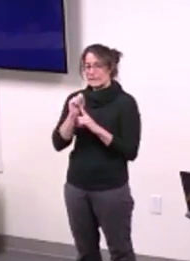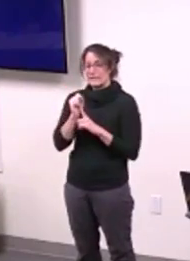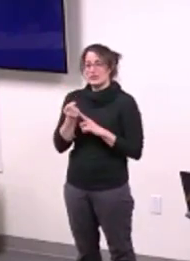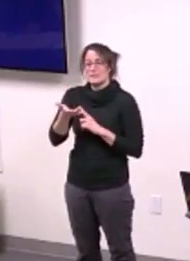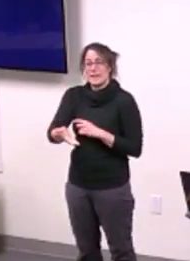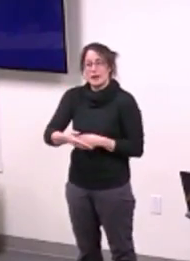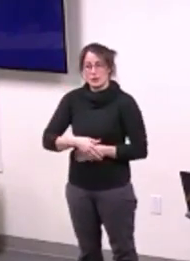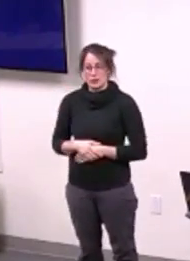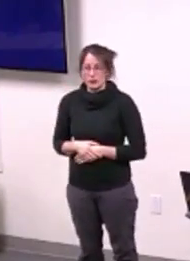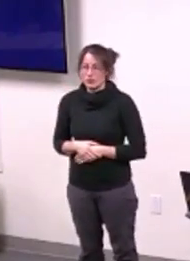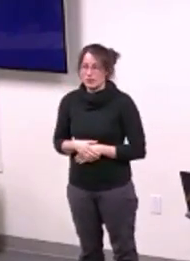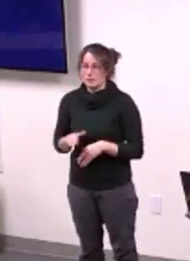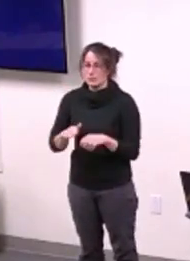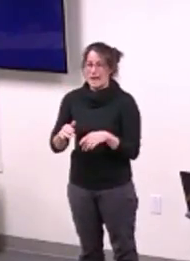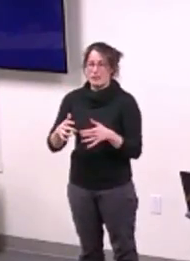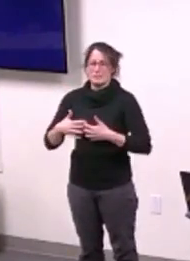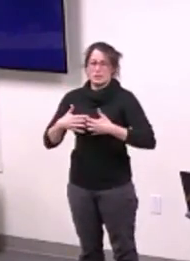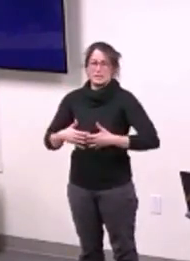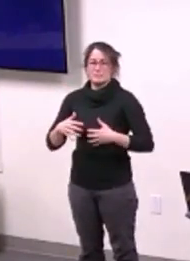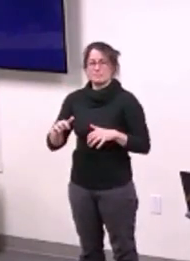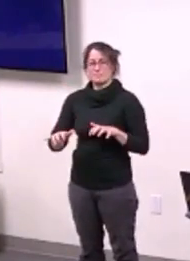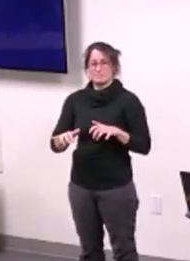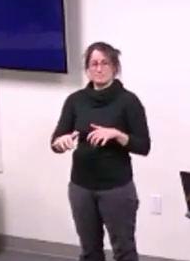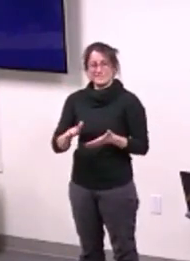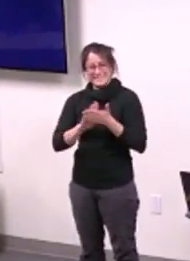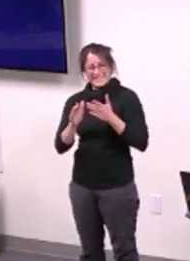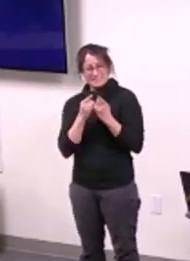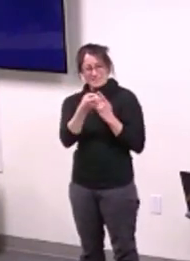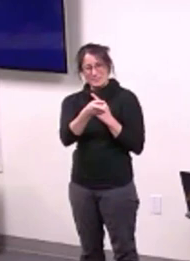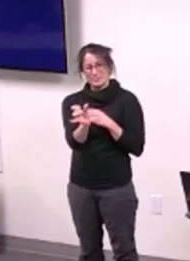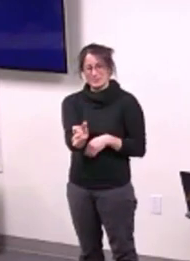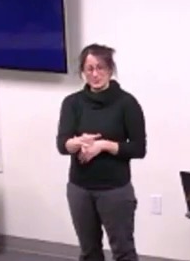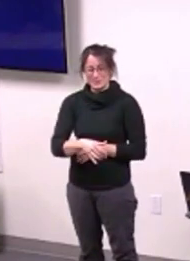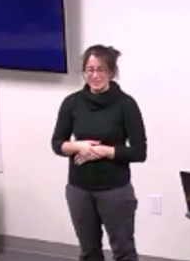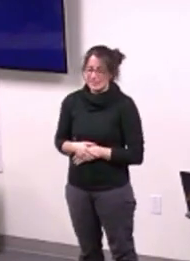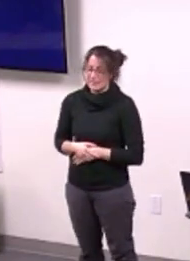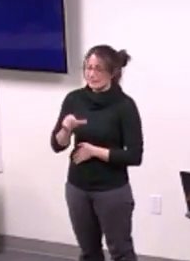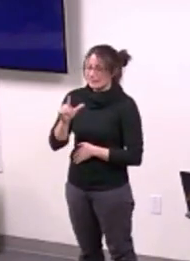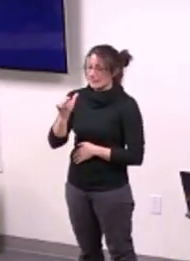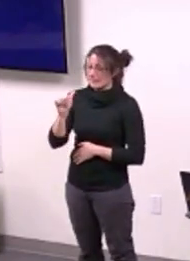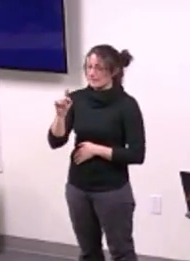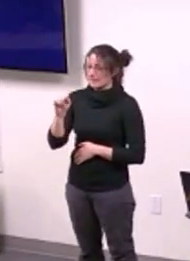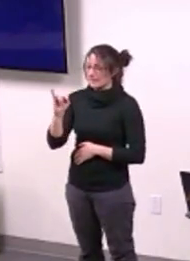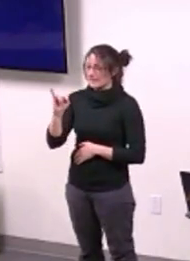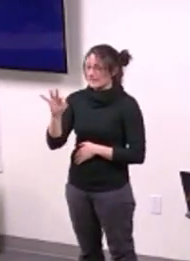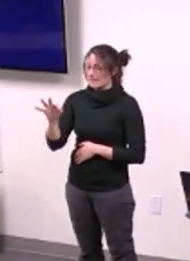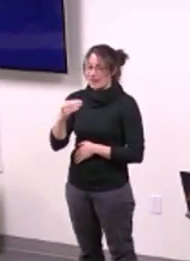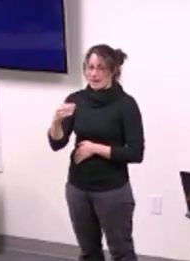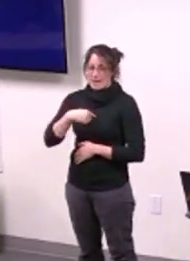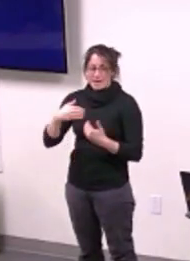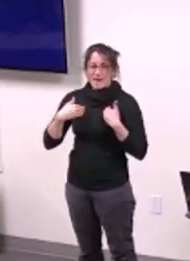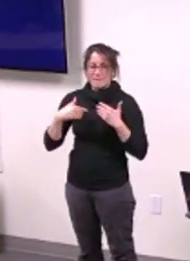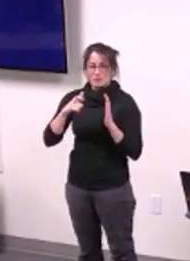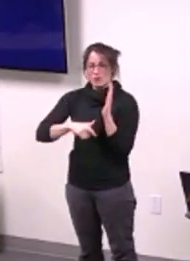Hey, Latif, nice to meet you formally too. Latif and I have a, article that we wrote together